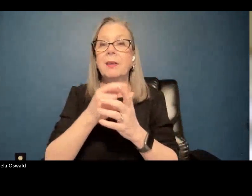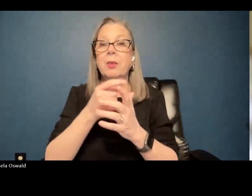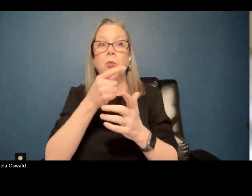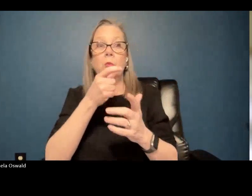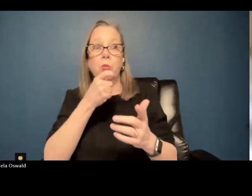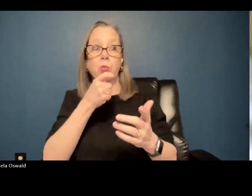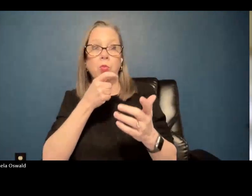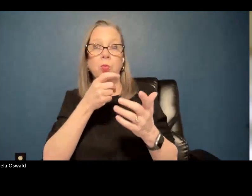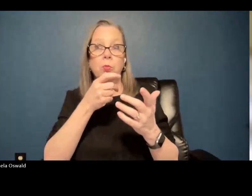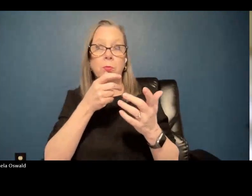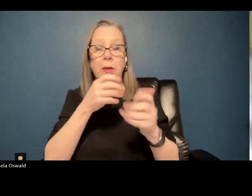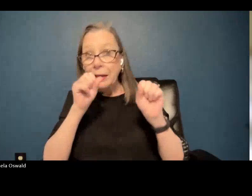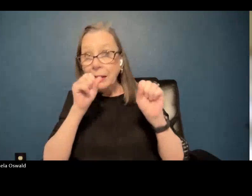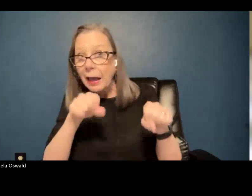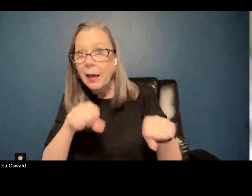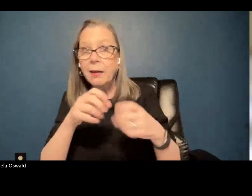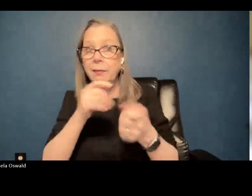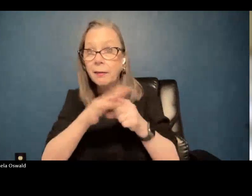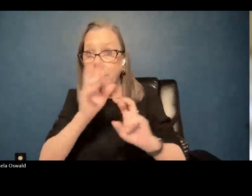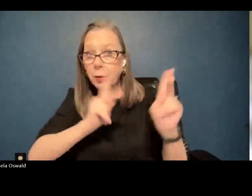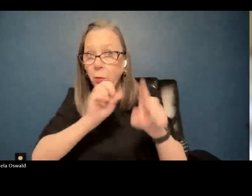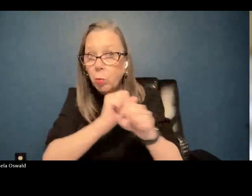have the capacity to participate in this initiative?